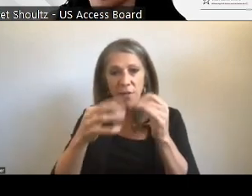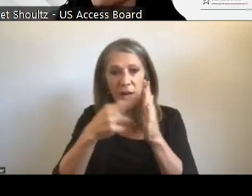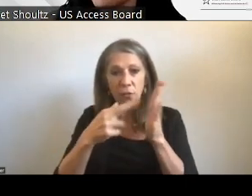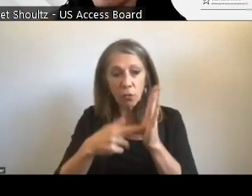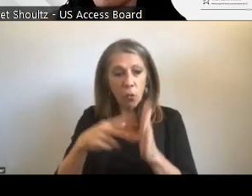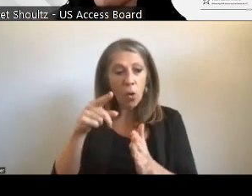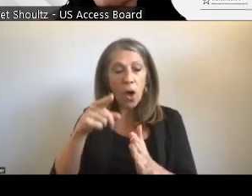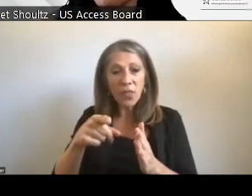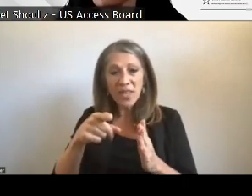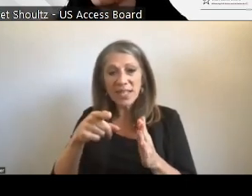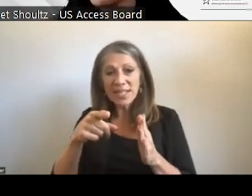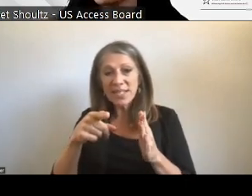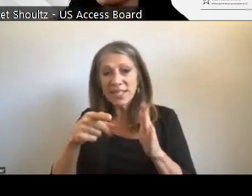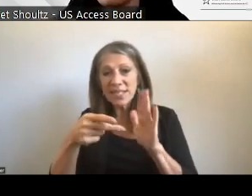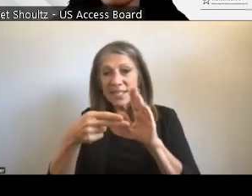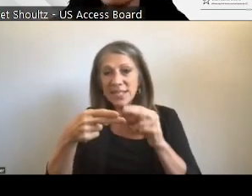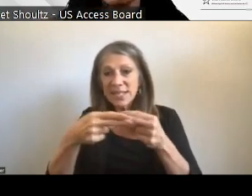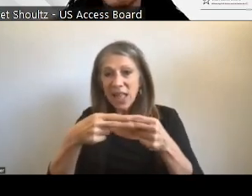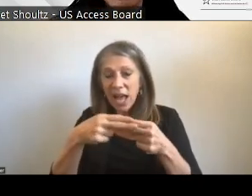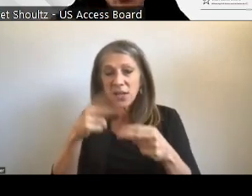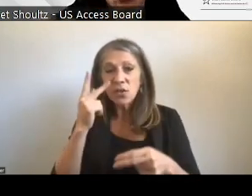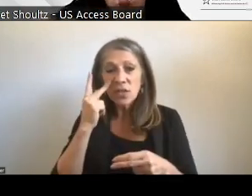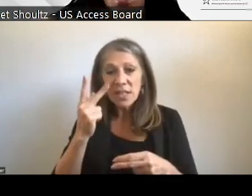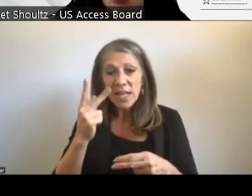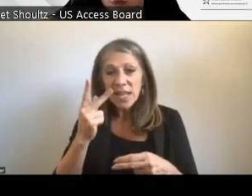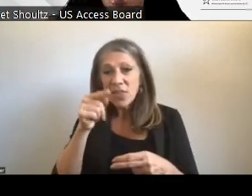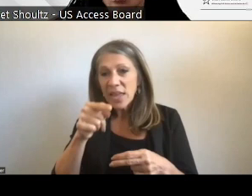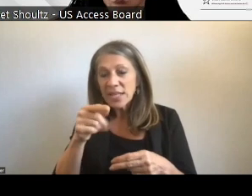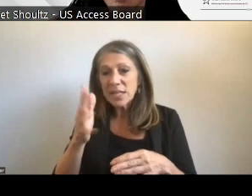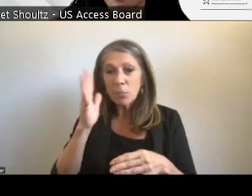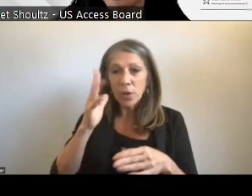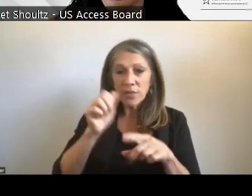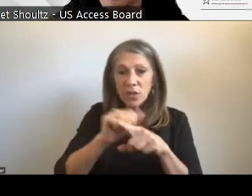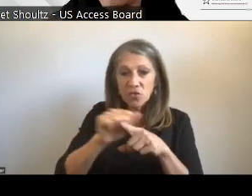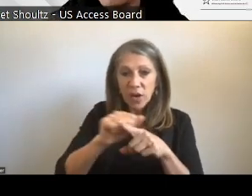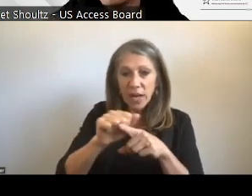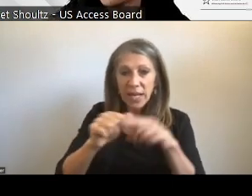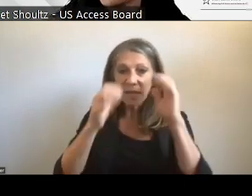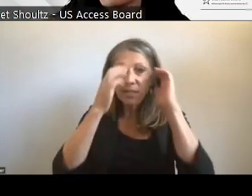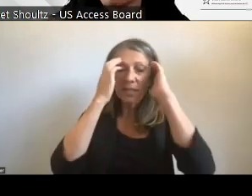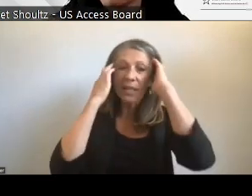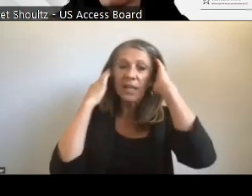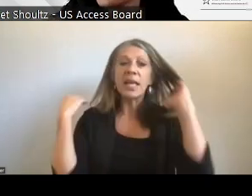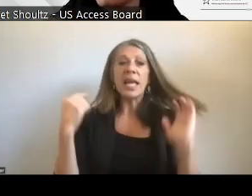you may have seen this illustration in previous trainings on the NPRM, it shows the difficulty